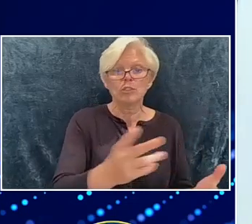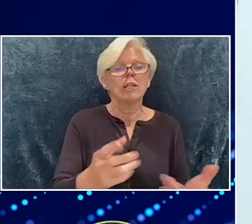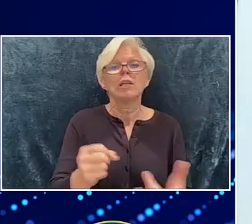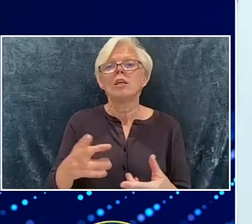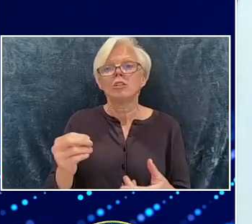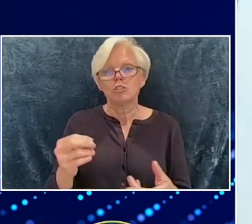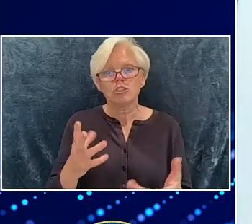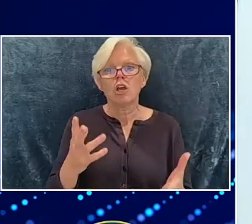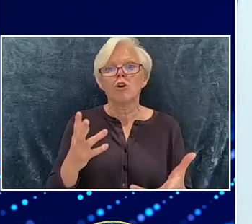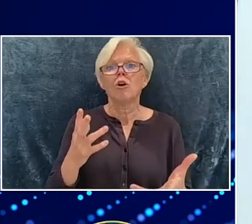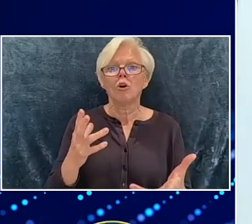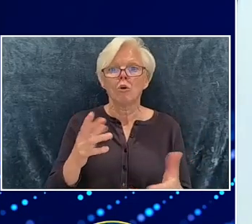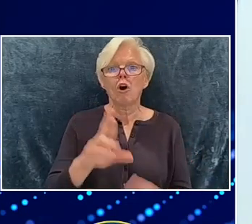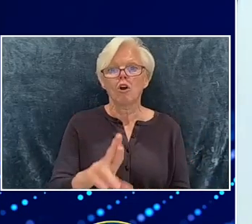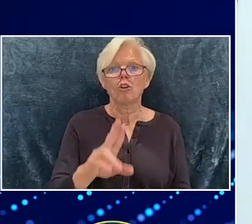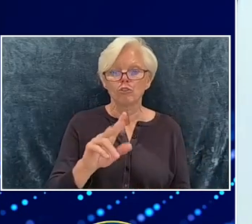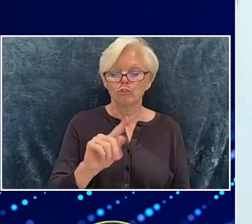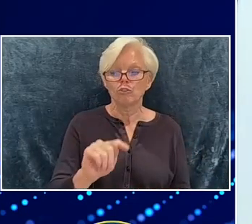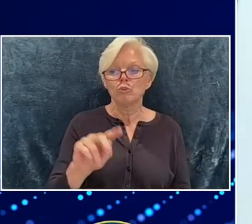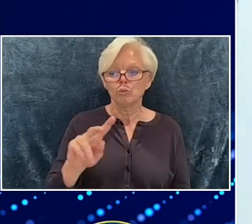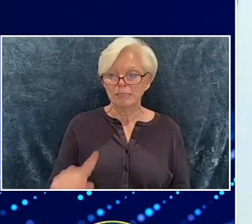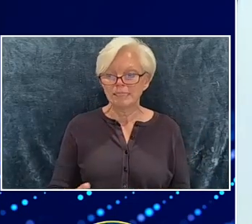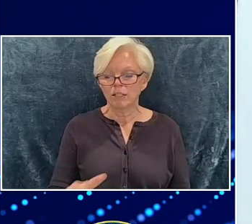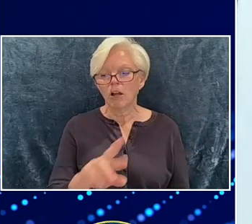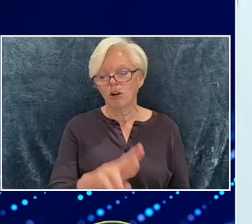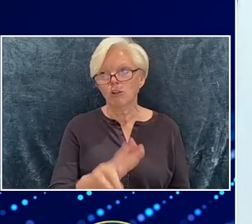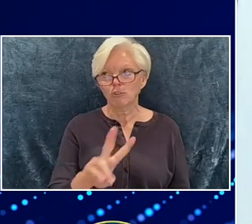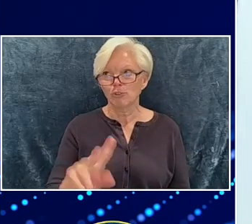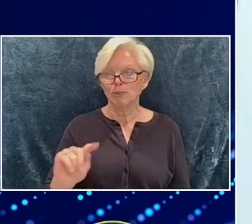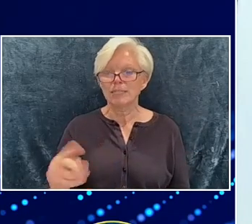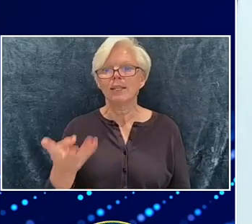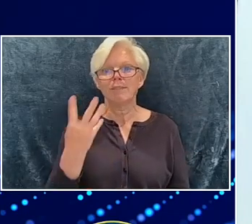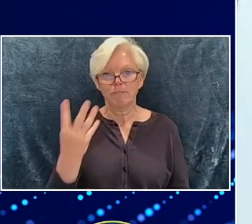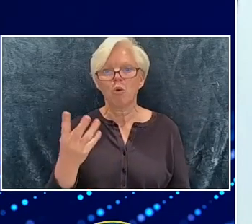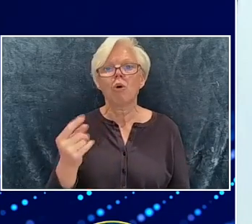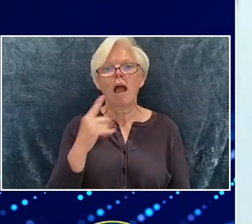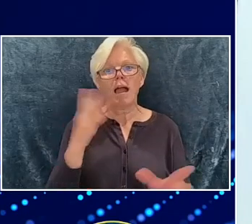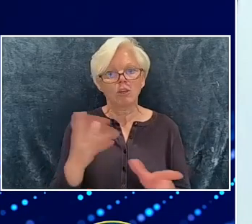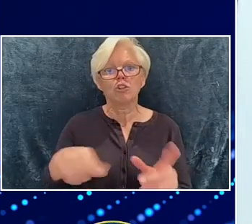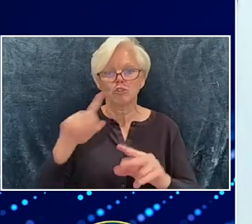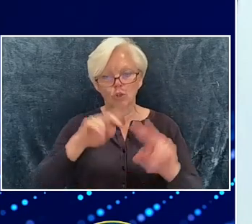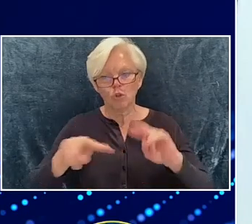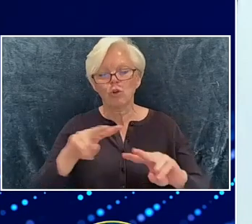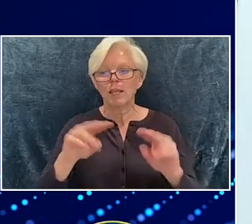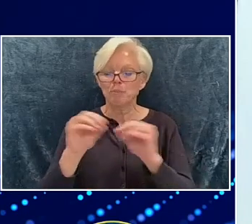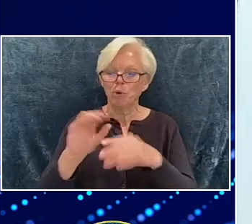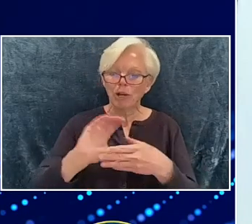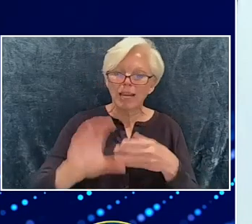R2T4, I urge the committee to consider additional consequences students face after accruing these debts and put